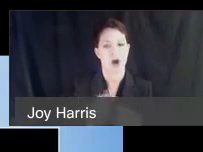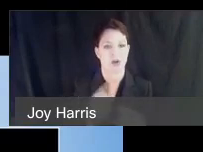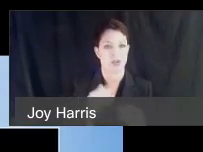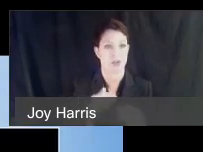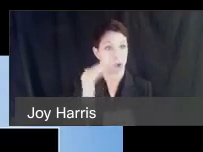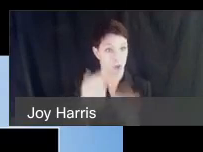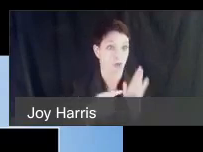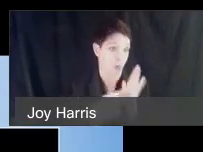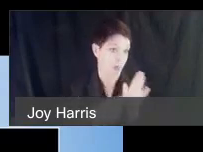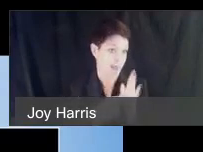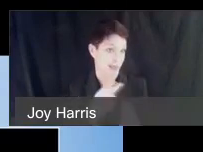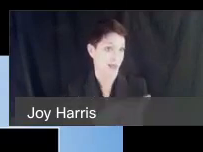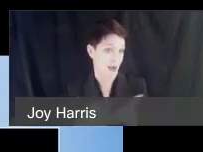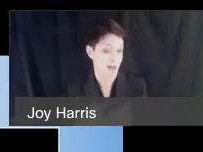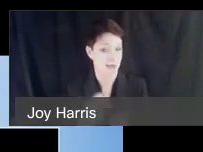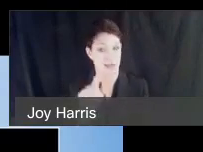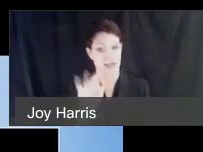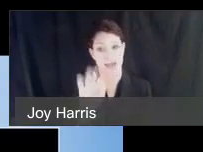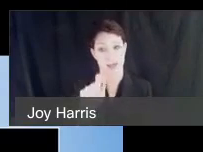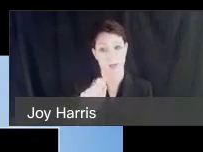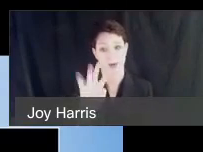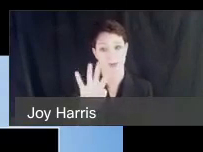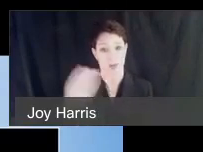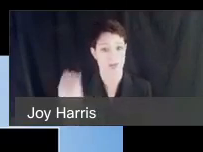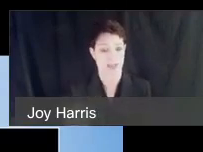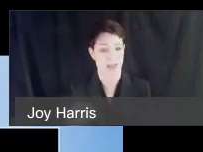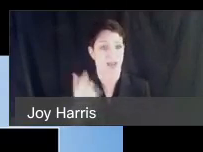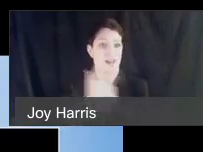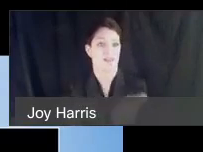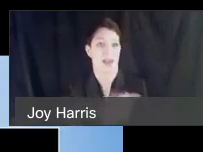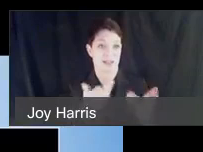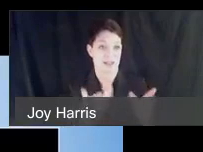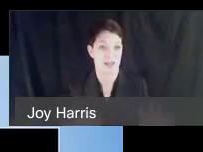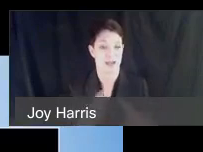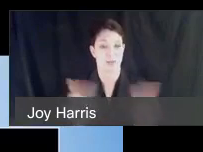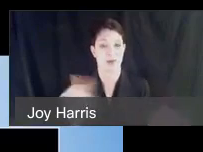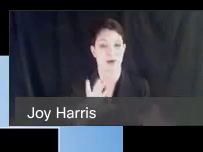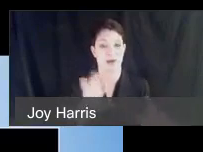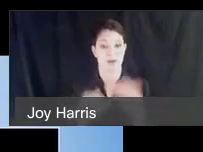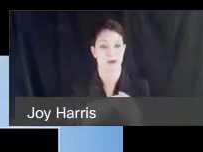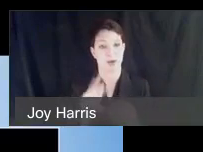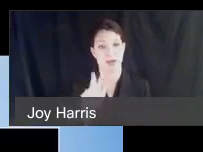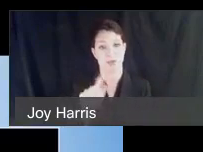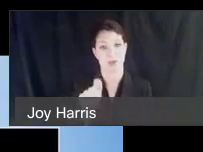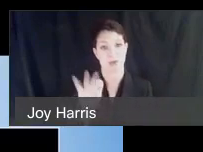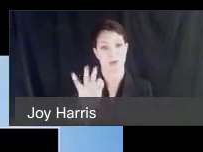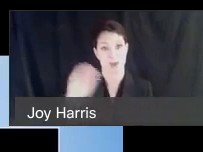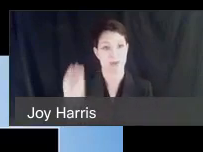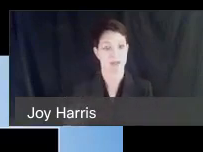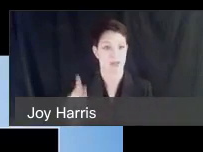They are 9.4% of those vaccinated but make up 3.9% of the population, again, and that's